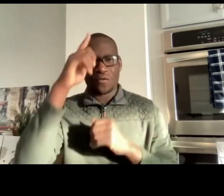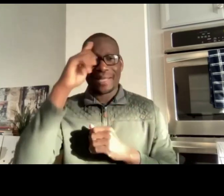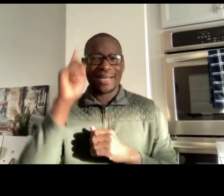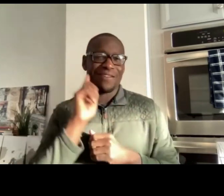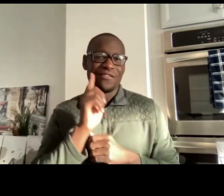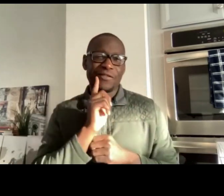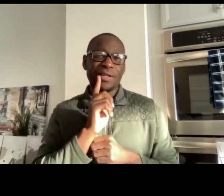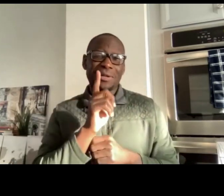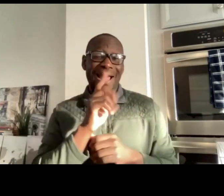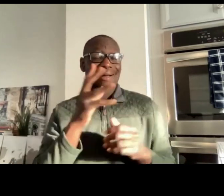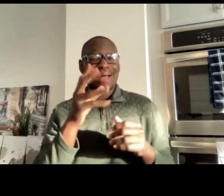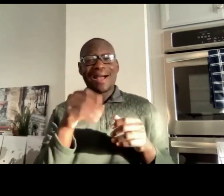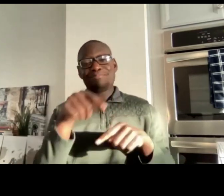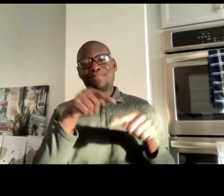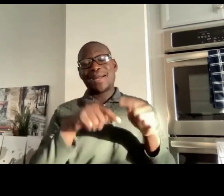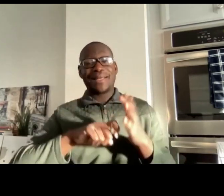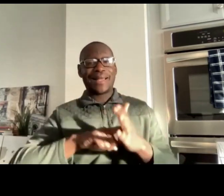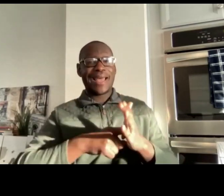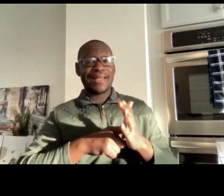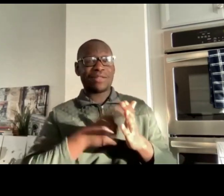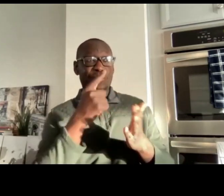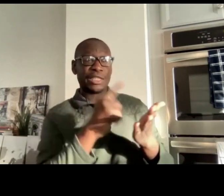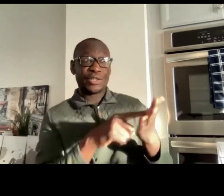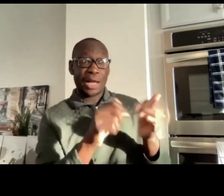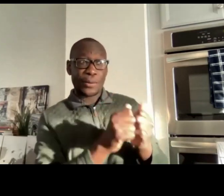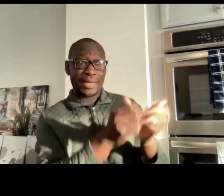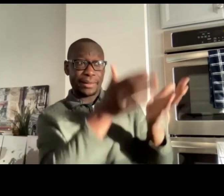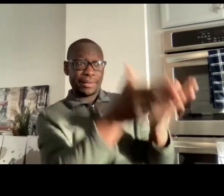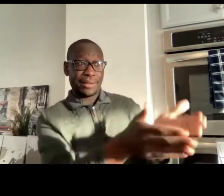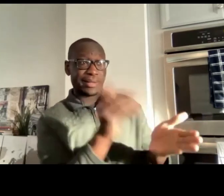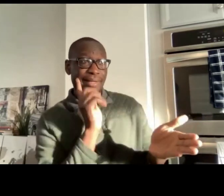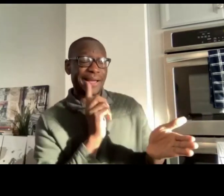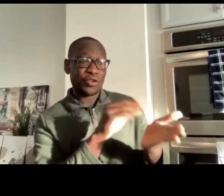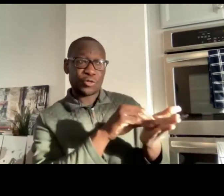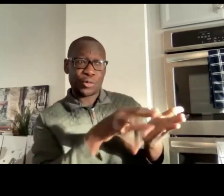There are different types of accessibility for deaf students and really the key is you have